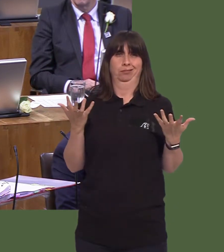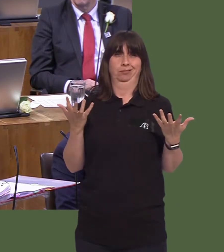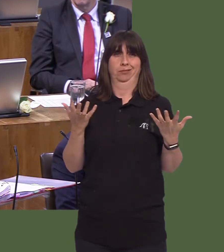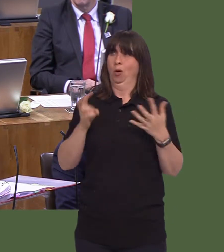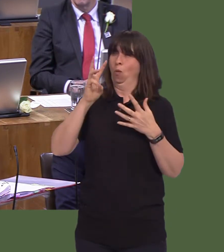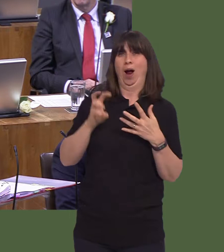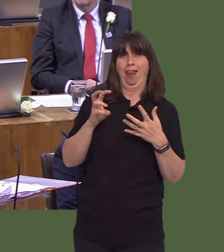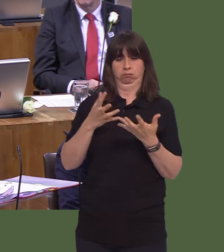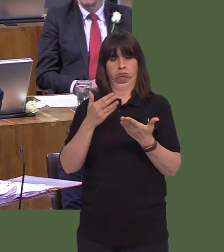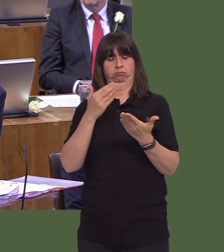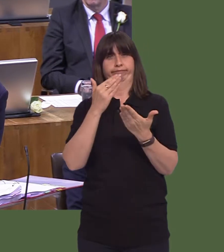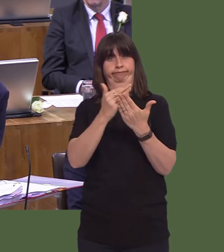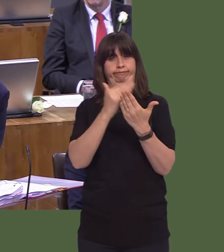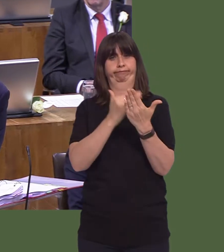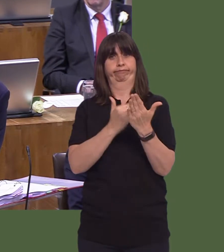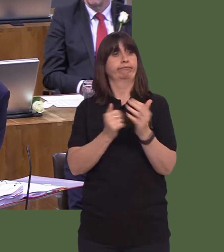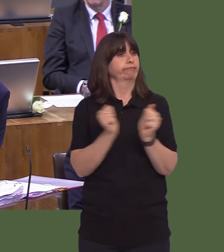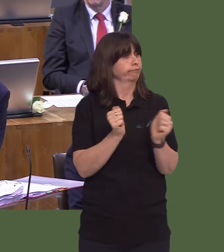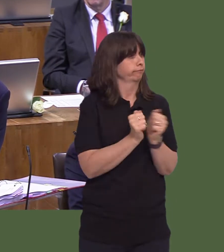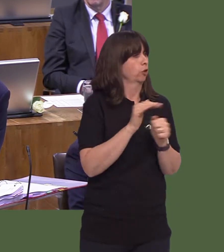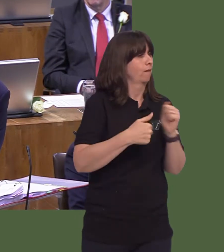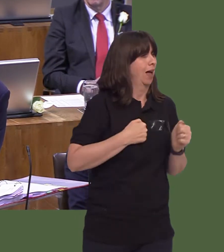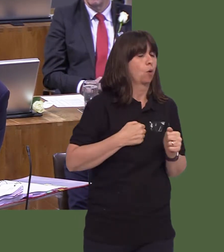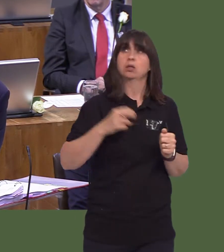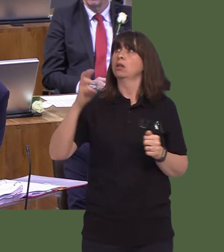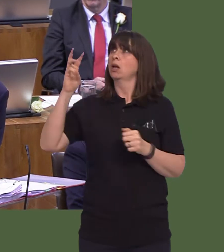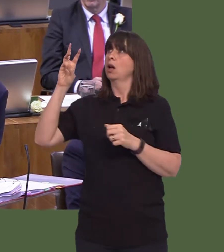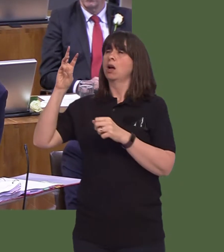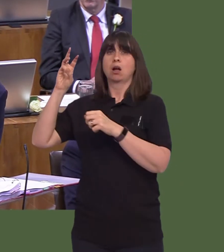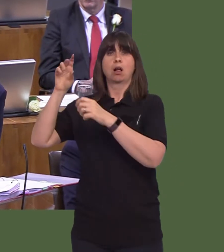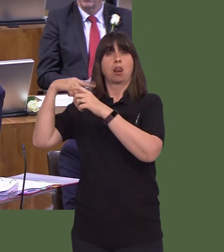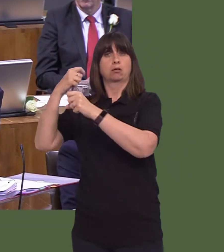It is something, I think, that will need to be addressed in the future, but I believe